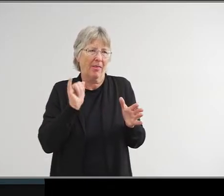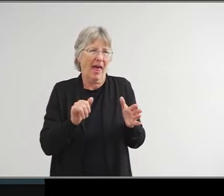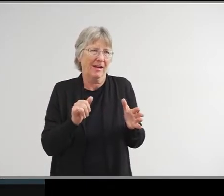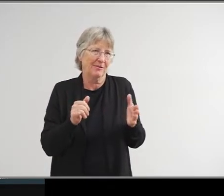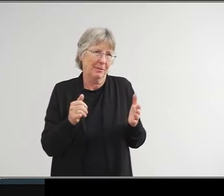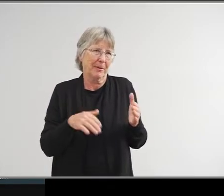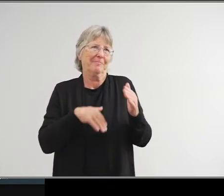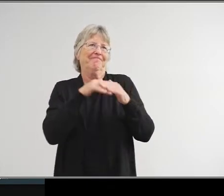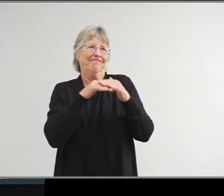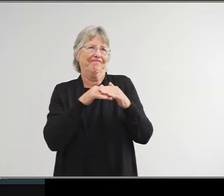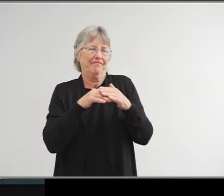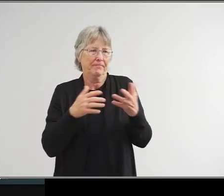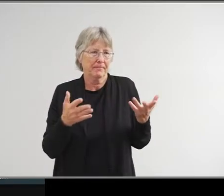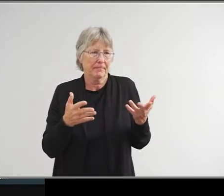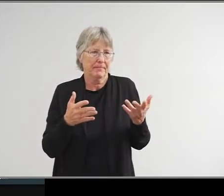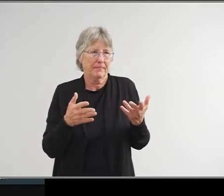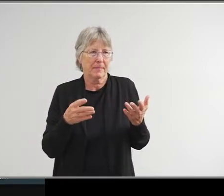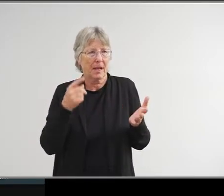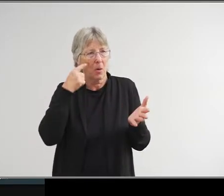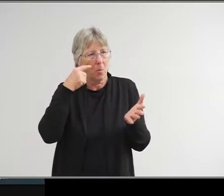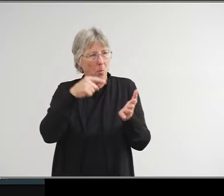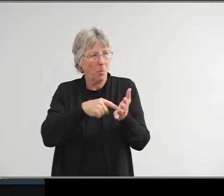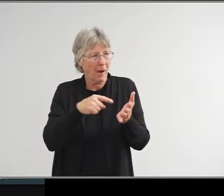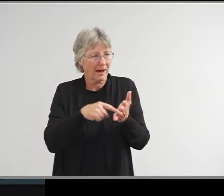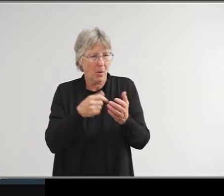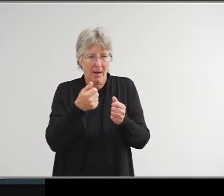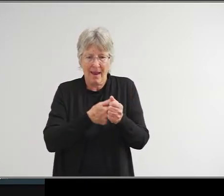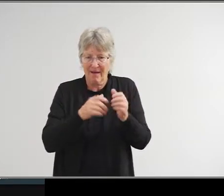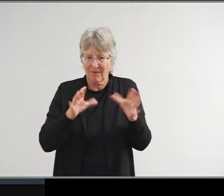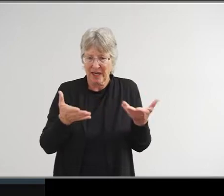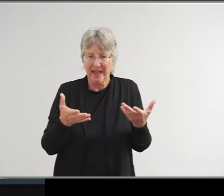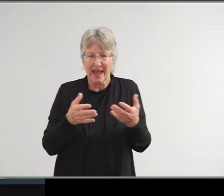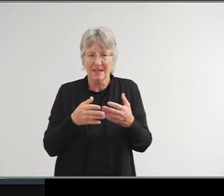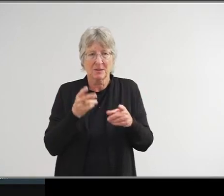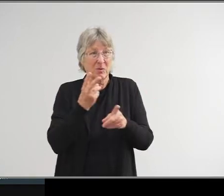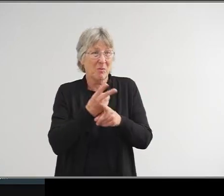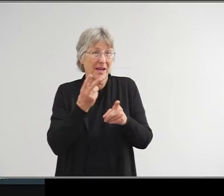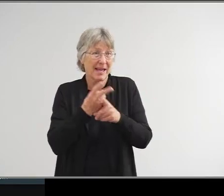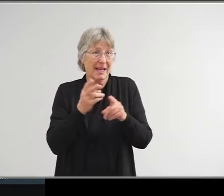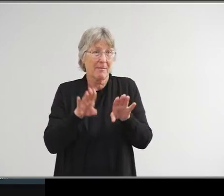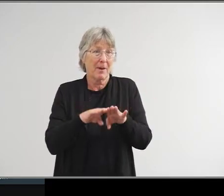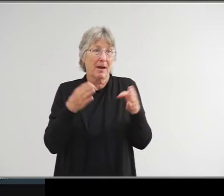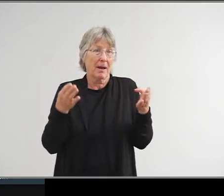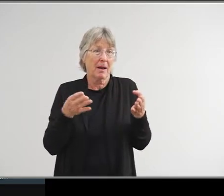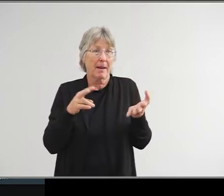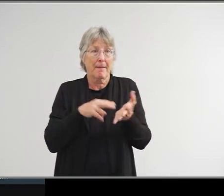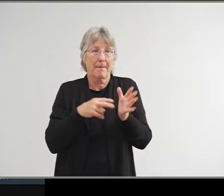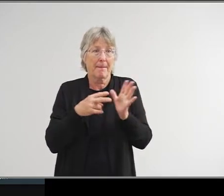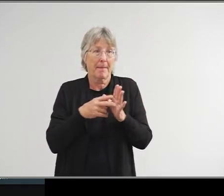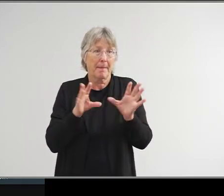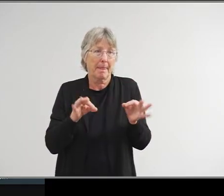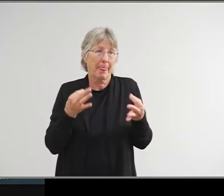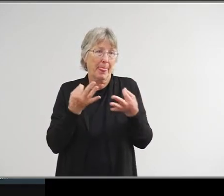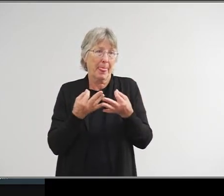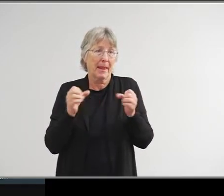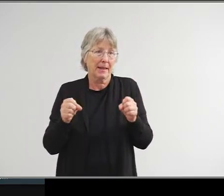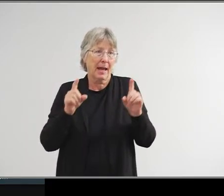Recognizing that every class that we can open means that a family can go to work